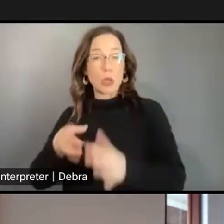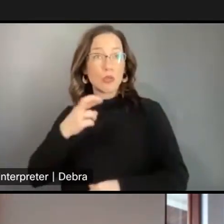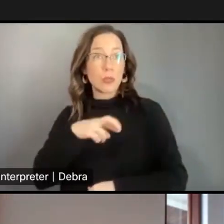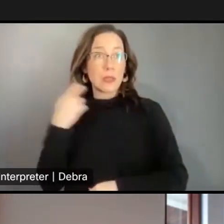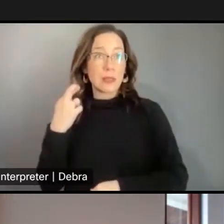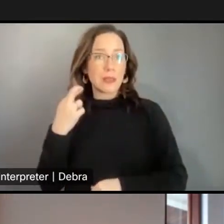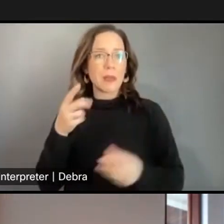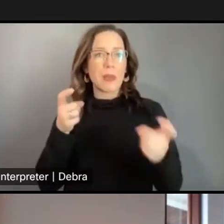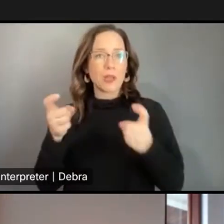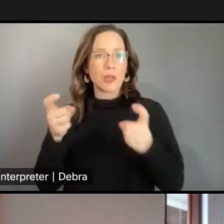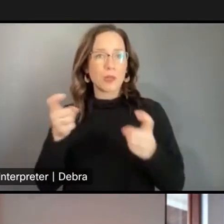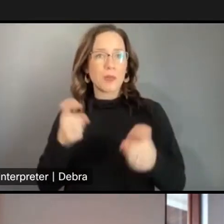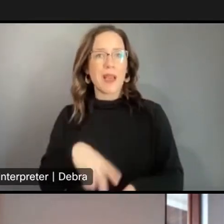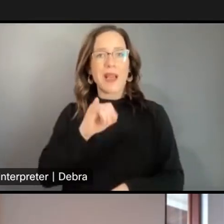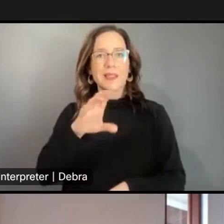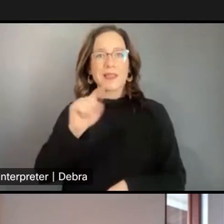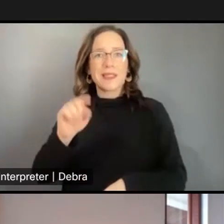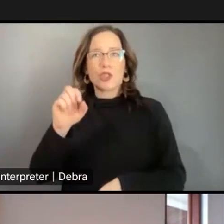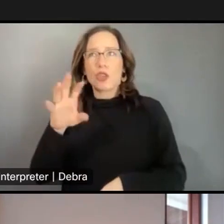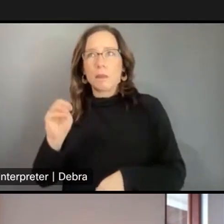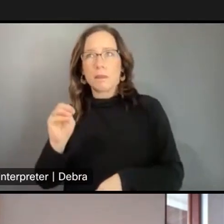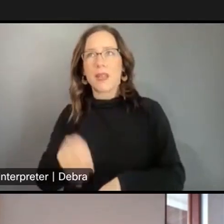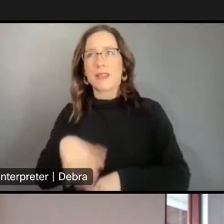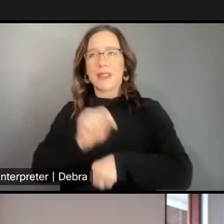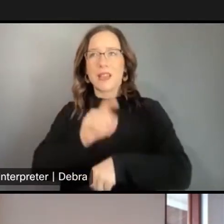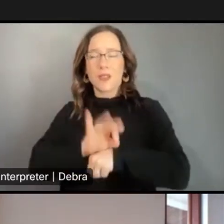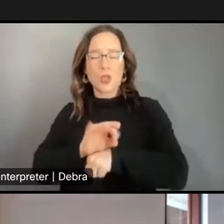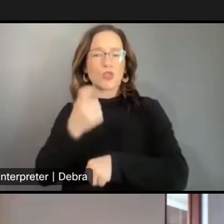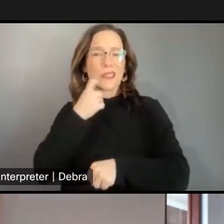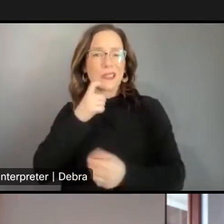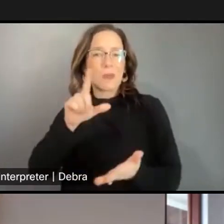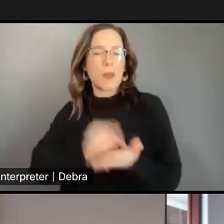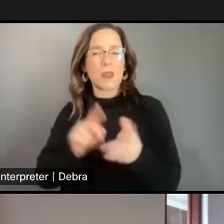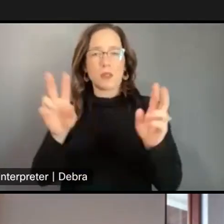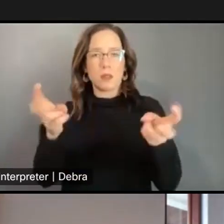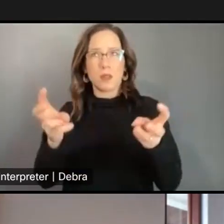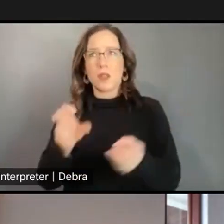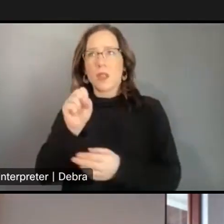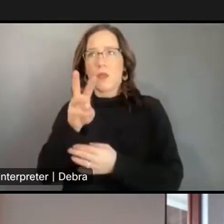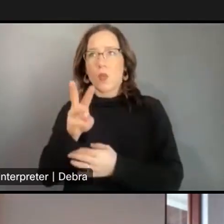or ICT SCRM Task force’s Recent publication titled Software Acquisition